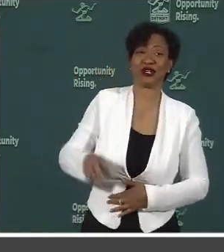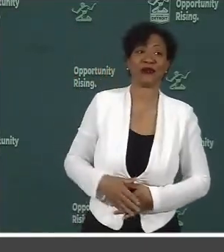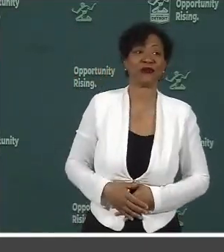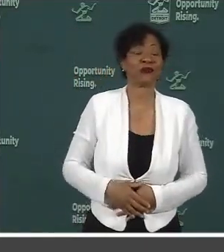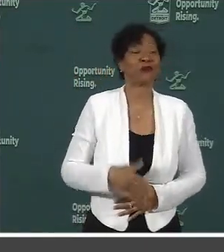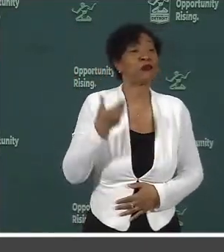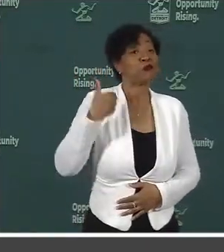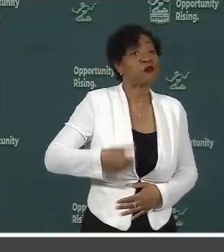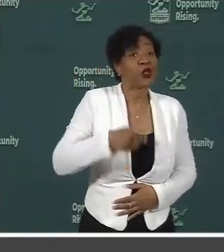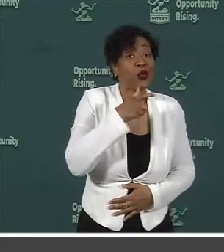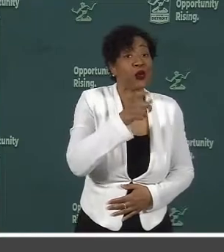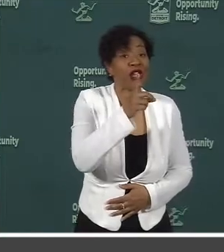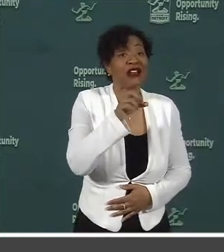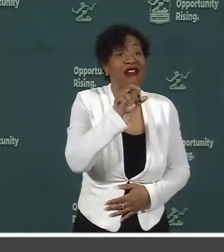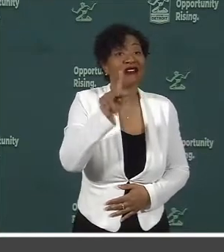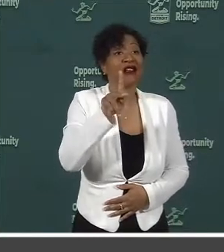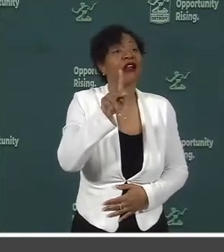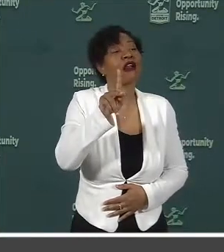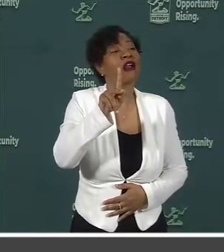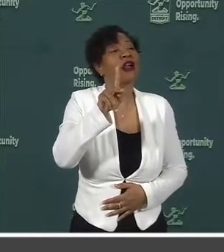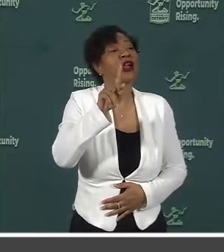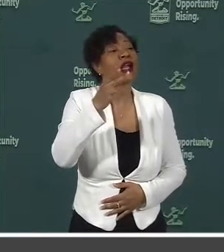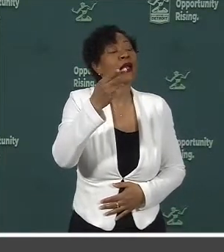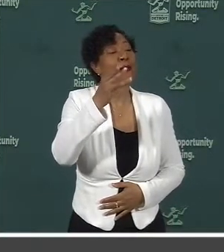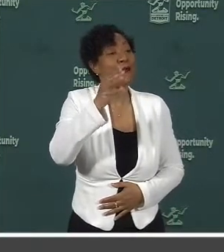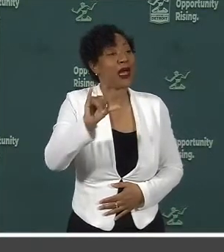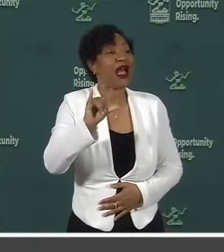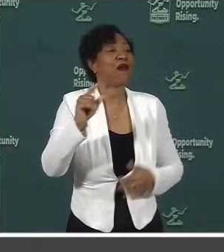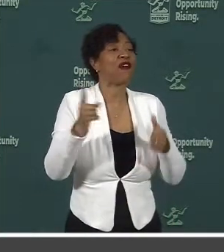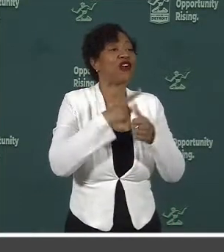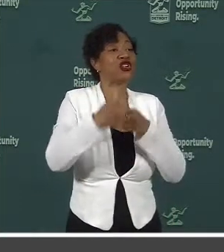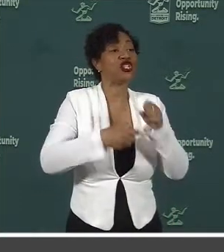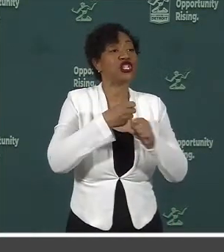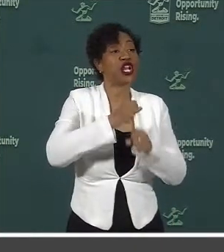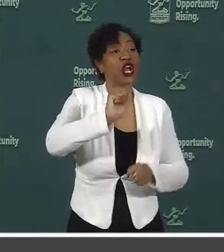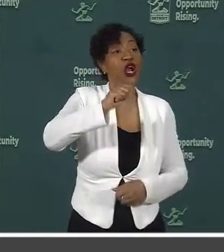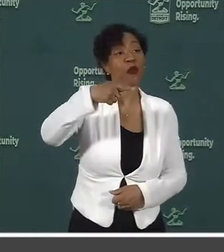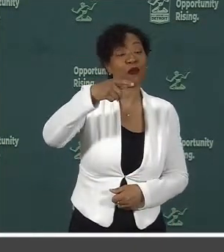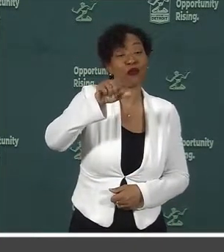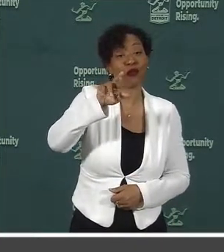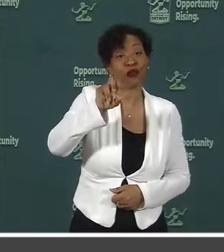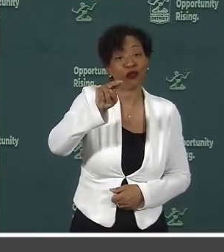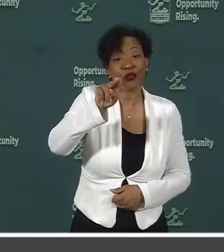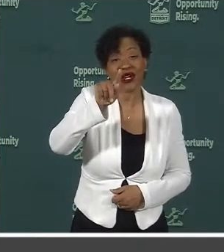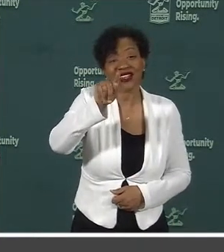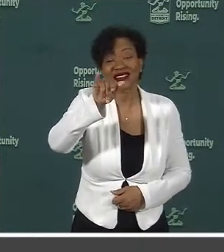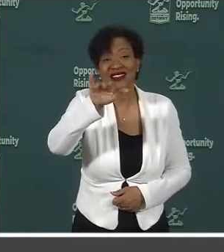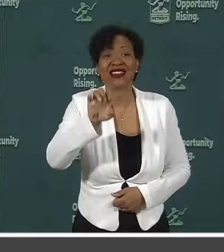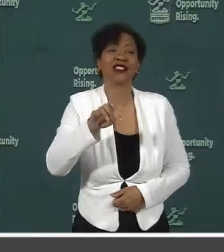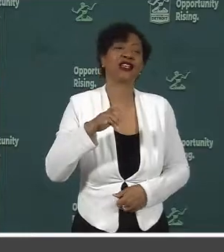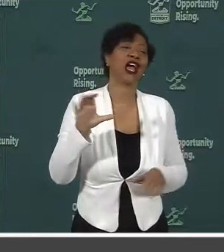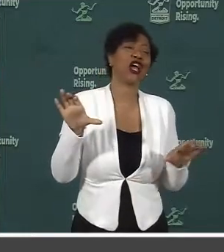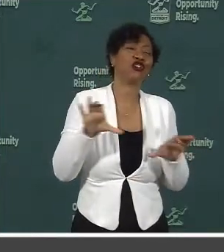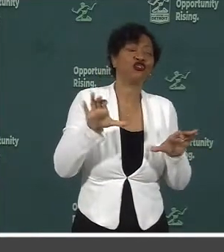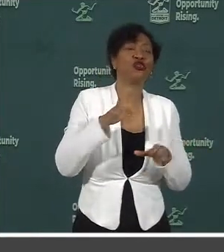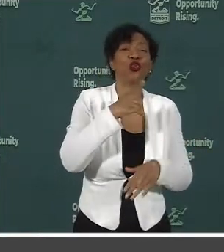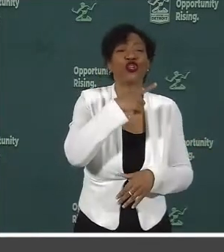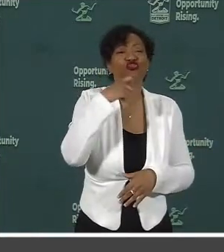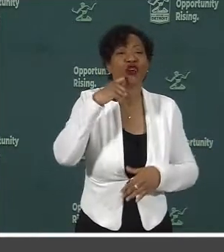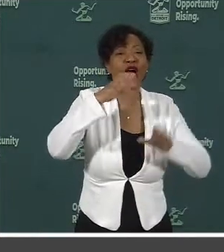I'M A FIRST YEAR PRINCE I'M A CARPENTER SO WE DO LIKE DRYWALL FINISH WORK I NEVER THOUGHT I'D BE DOING THIS WHAT I LIKE ABOUT